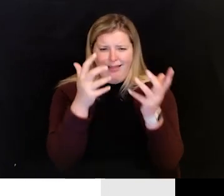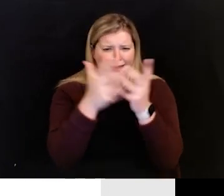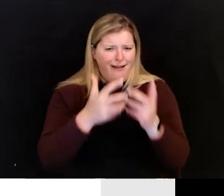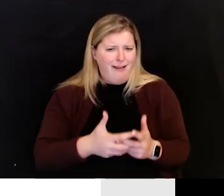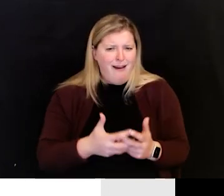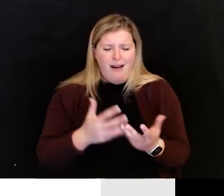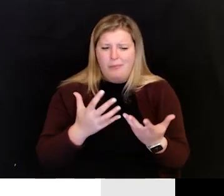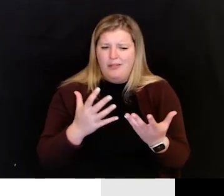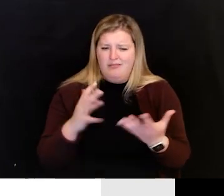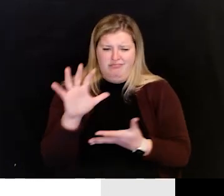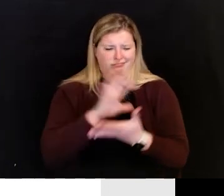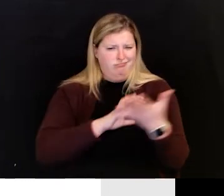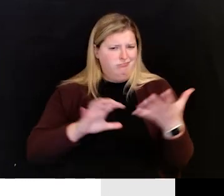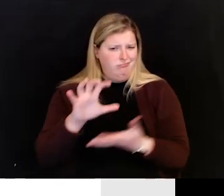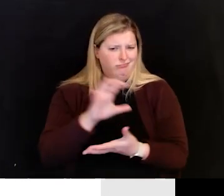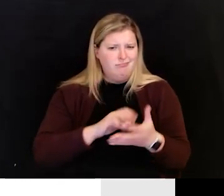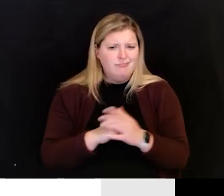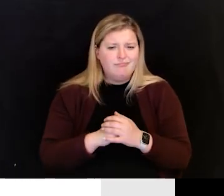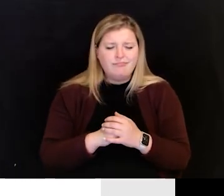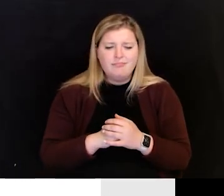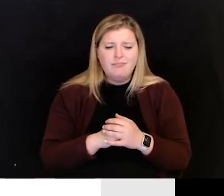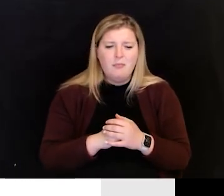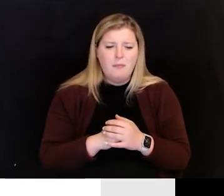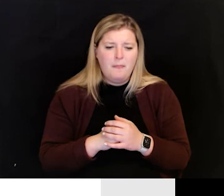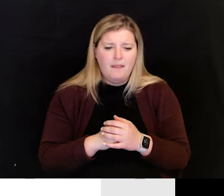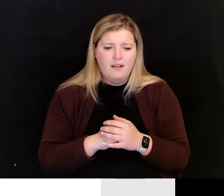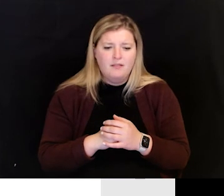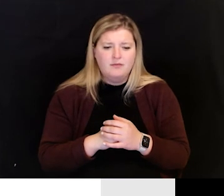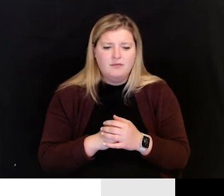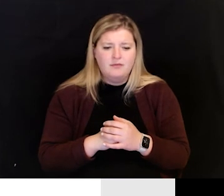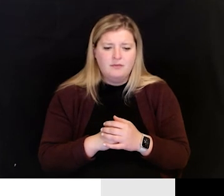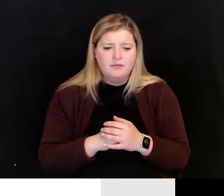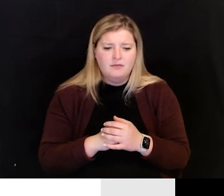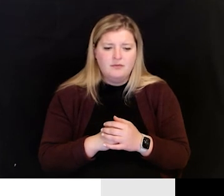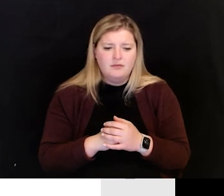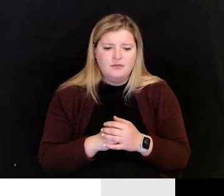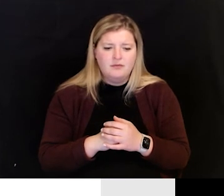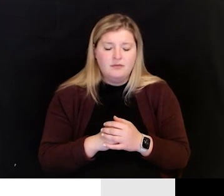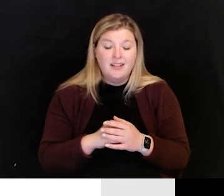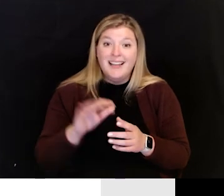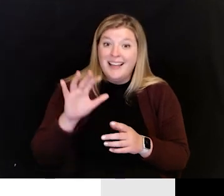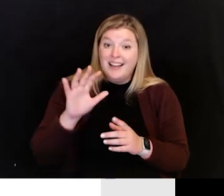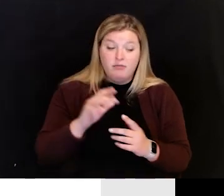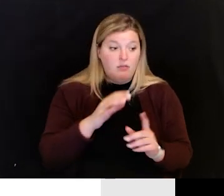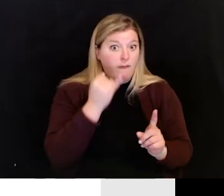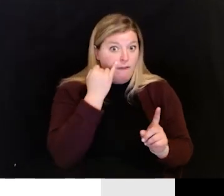And I would hate to think of trying to make any sense of it with a screen reader.